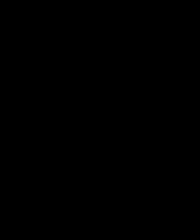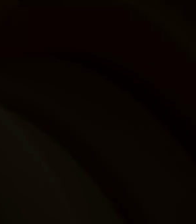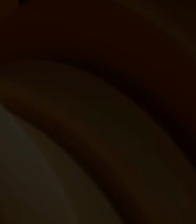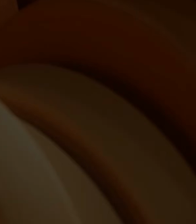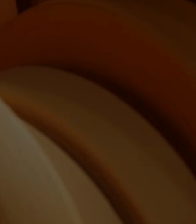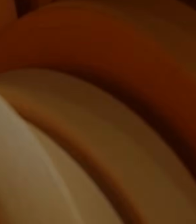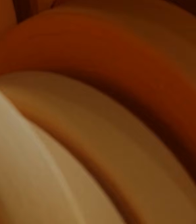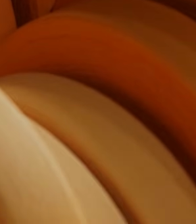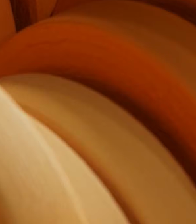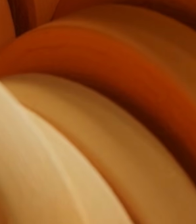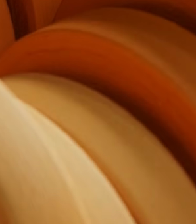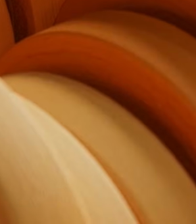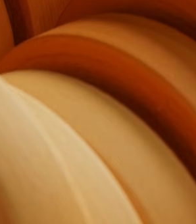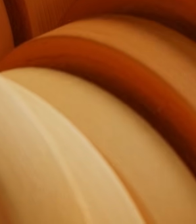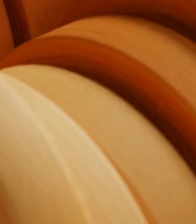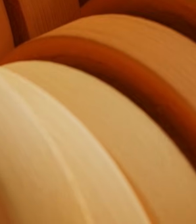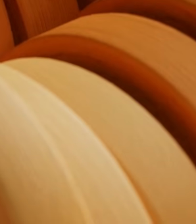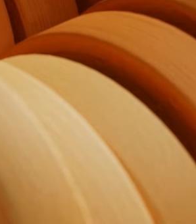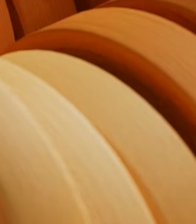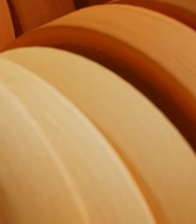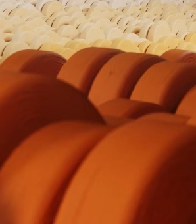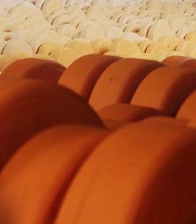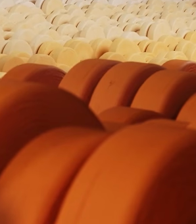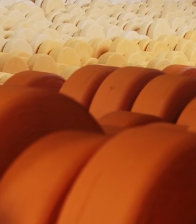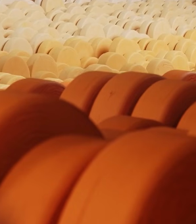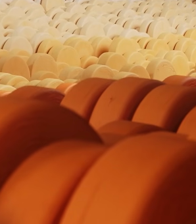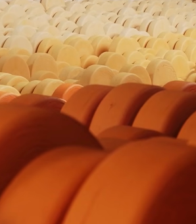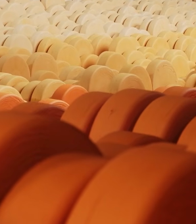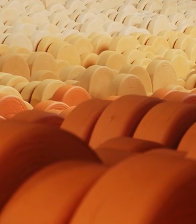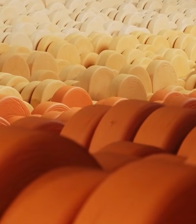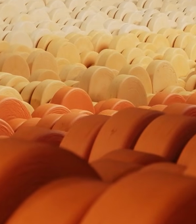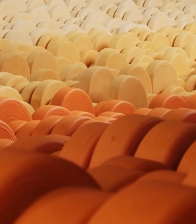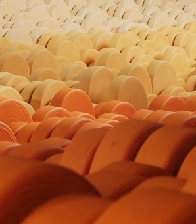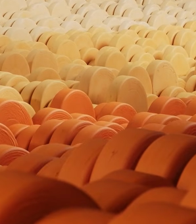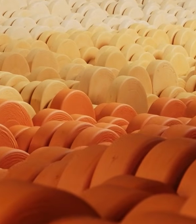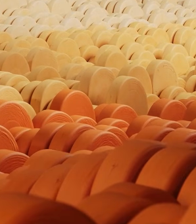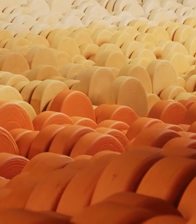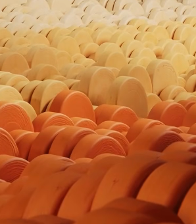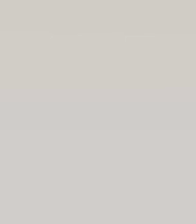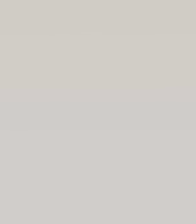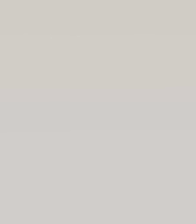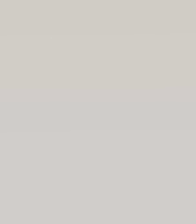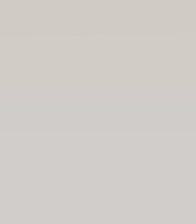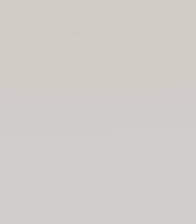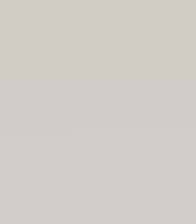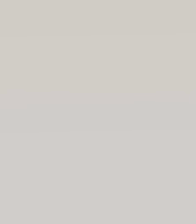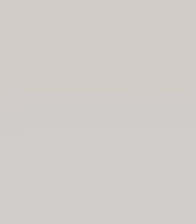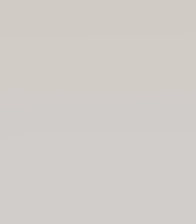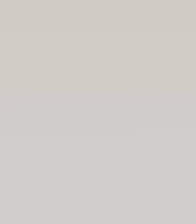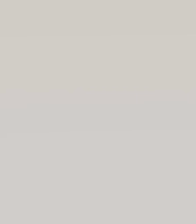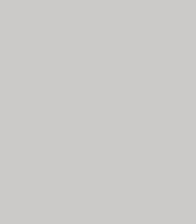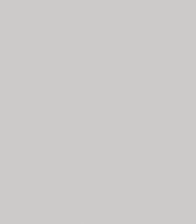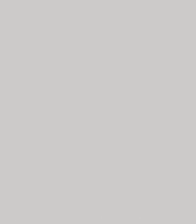Transcriber: Diana Jasmelina Reviewer: Rhonda Jacobs